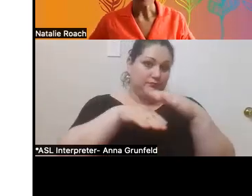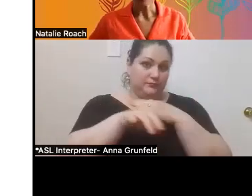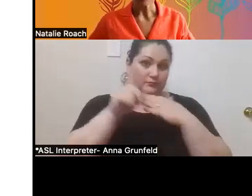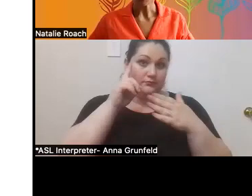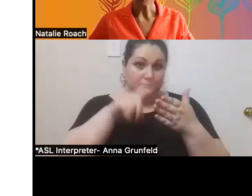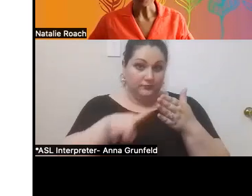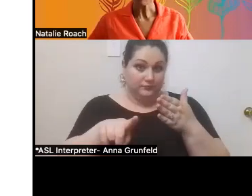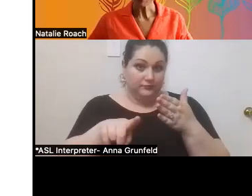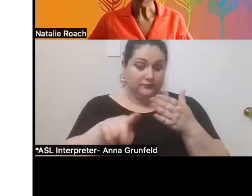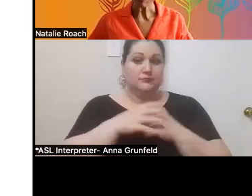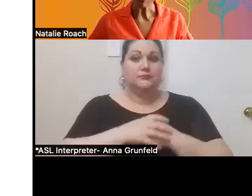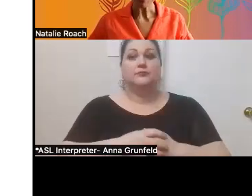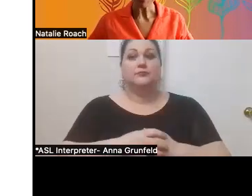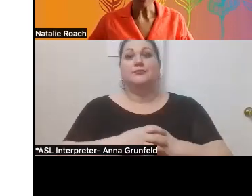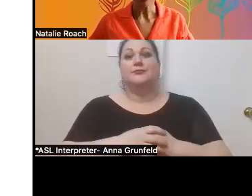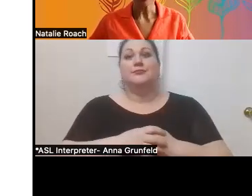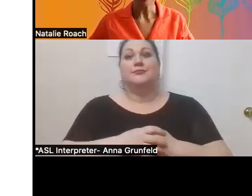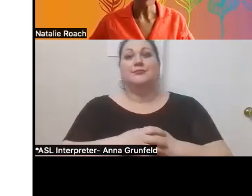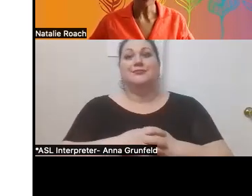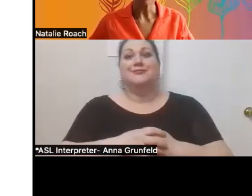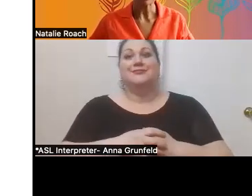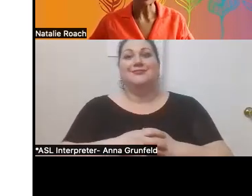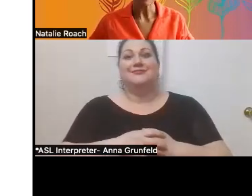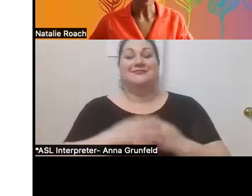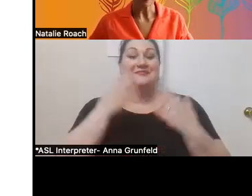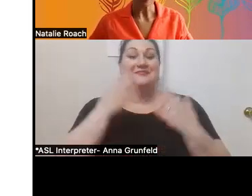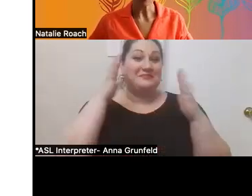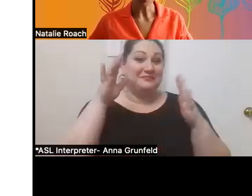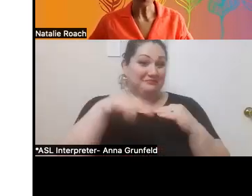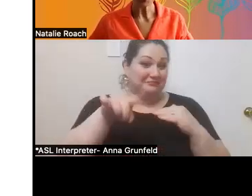For those who haven't heard my introduction, my name is Natalie Roach,